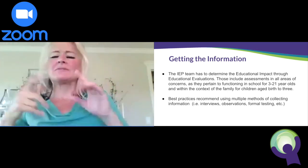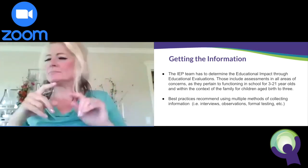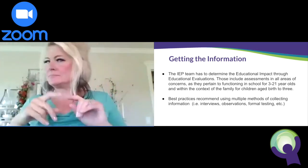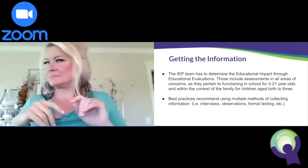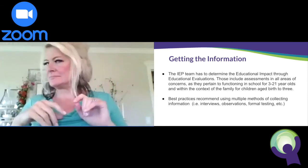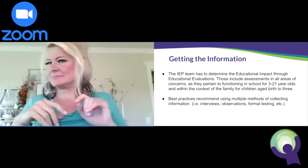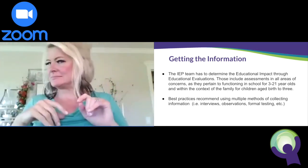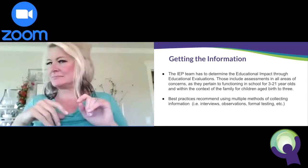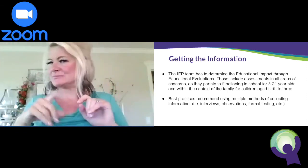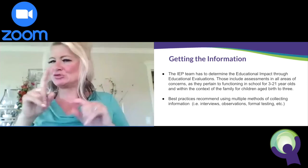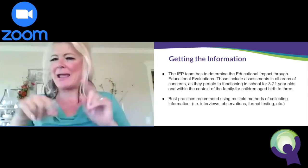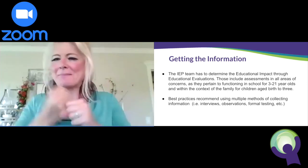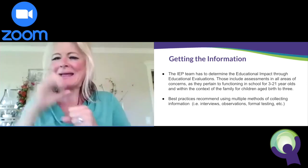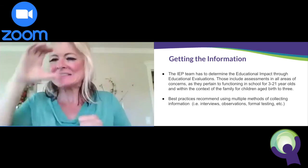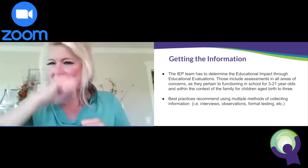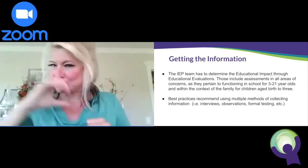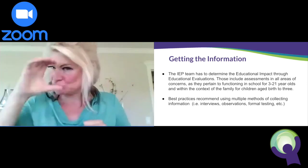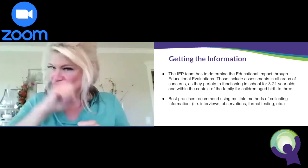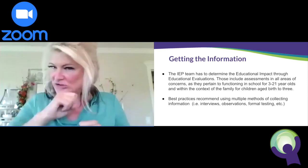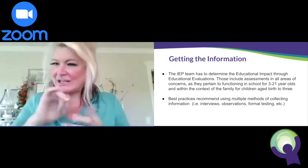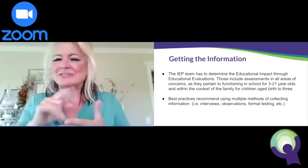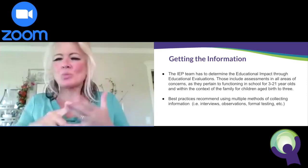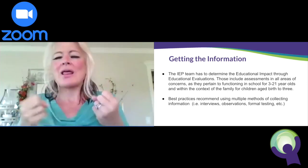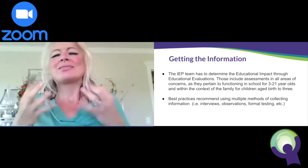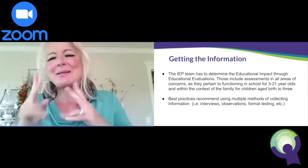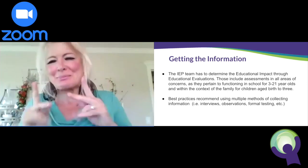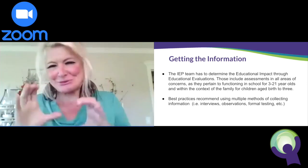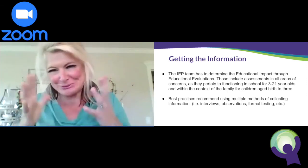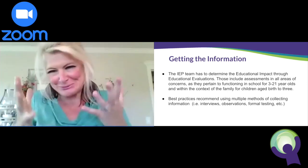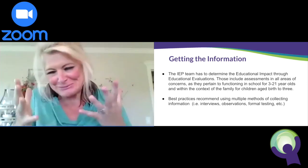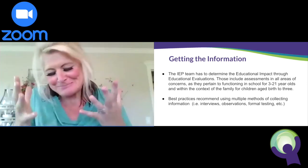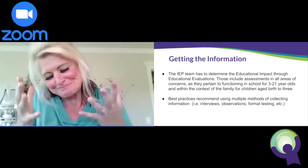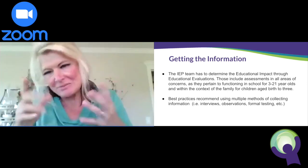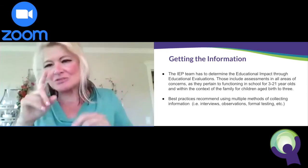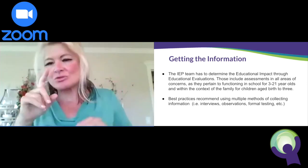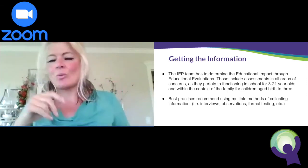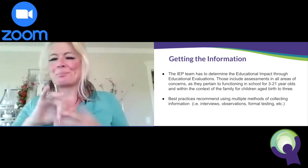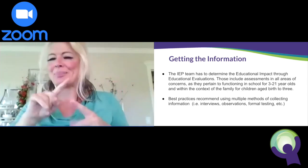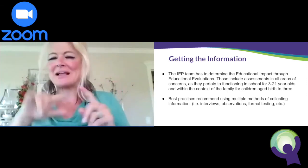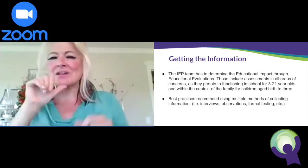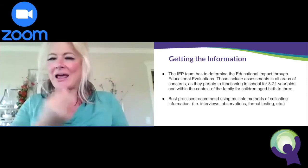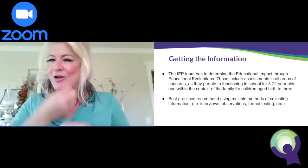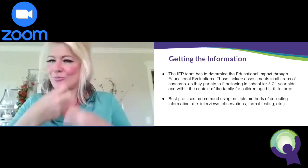because their parents aren't signing as much and it's really a lot of people making assumptions.